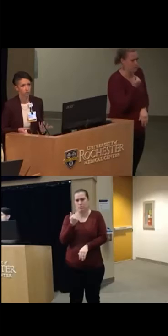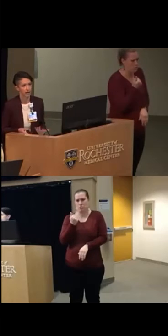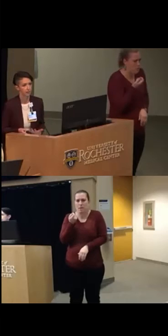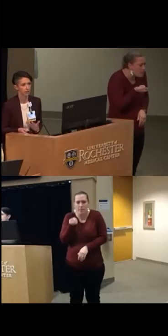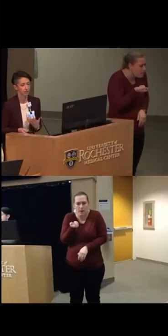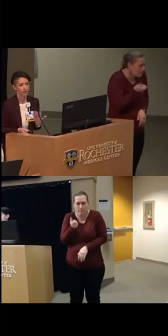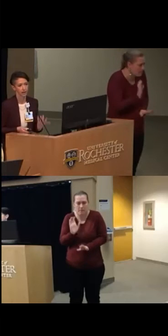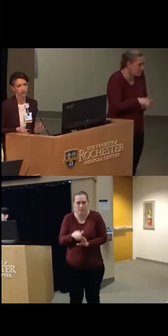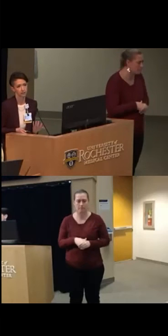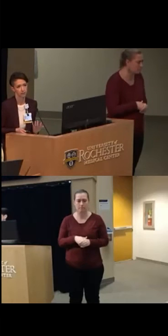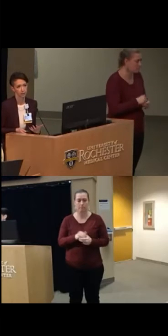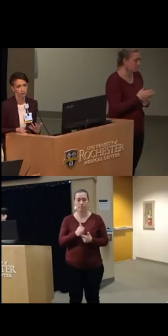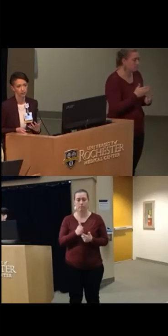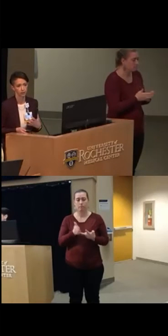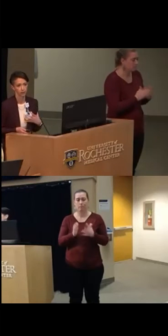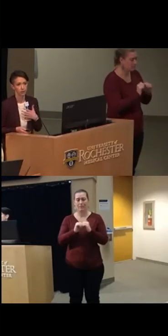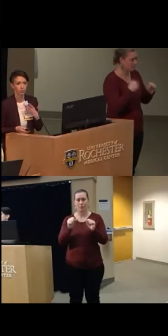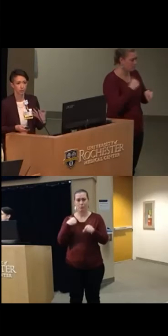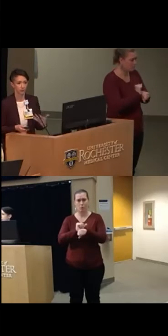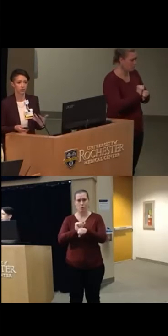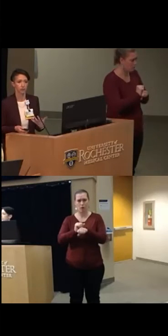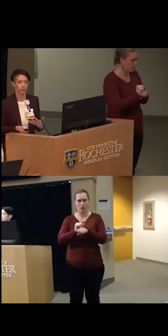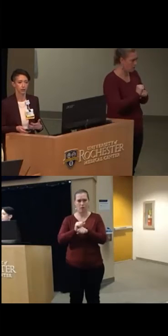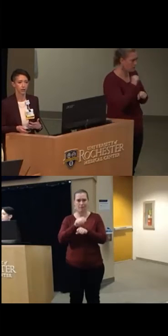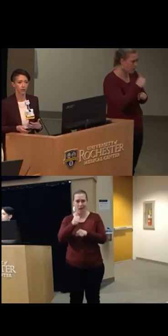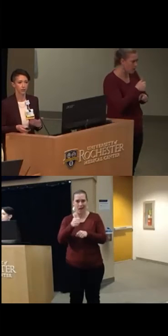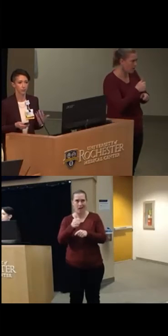non-reactivity or cognitive diffusion skills so that you can be present to your challenges